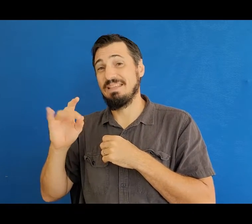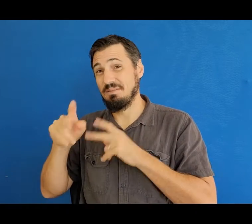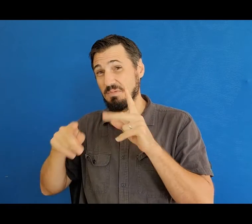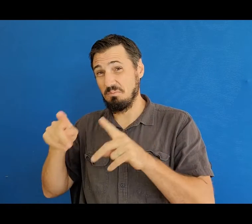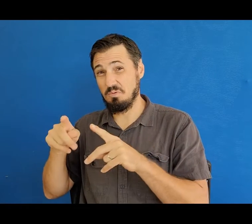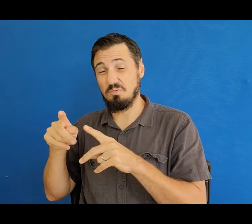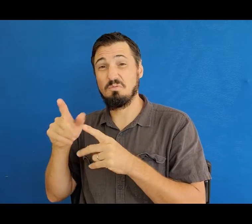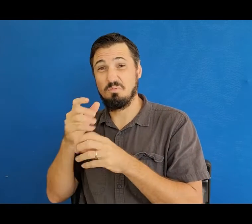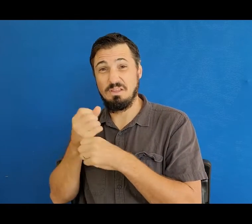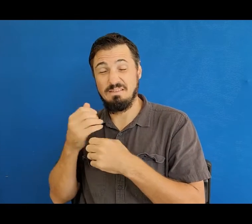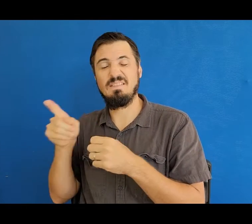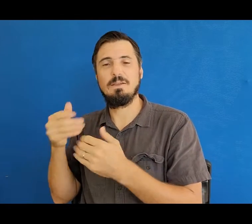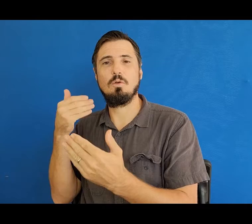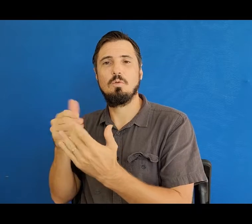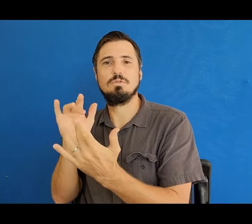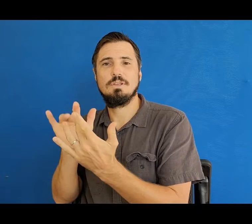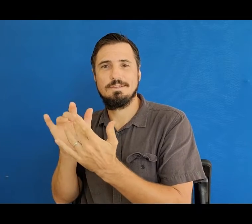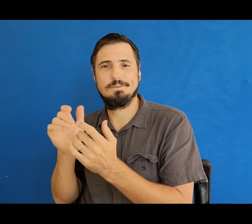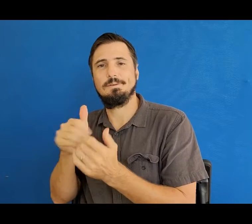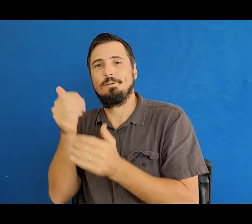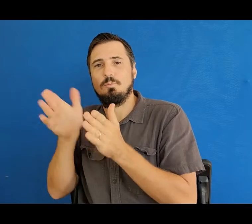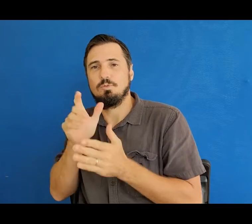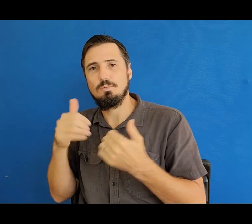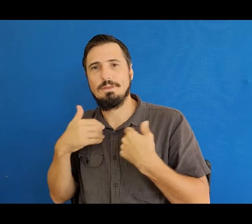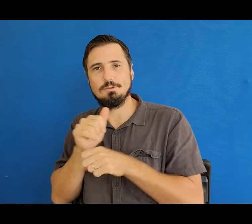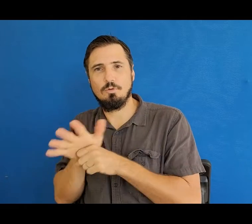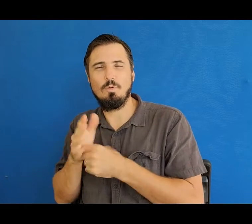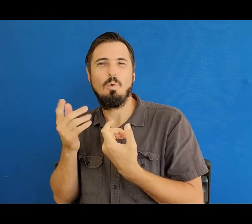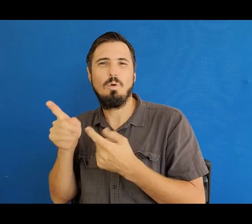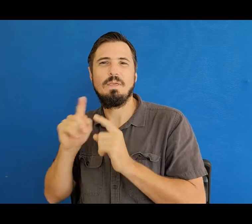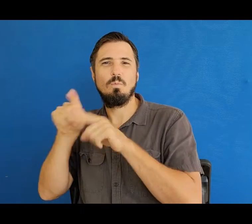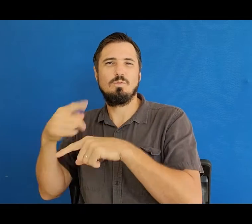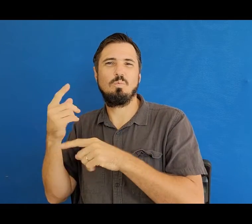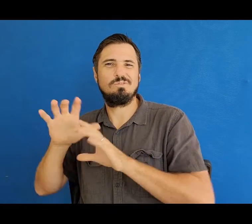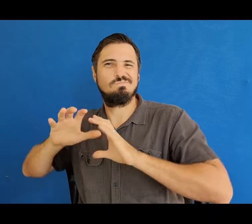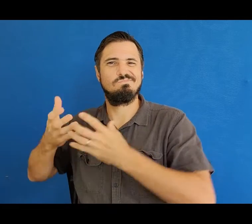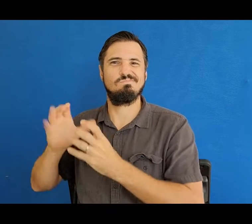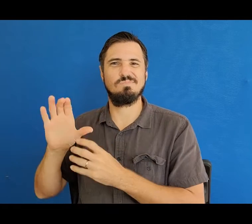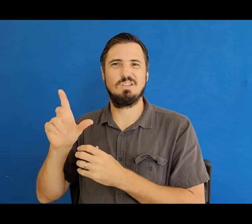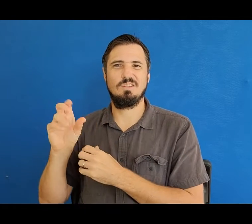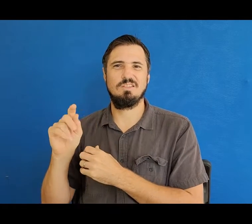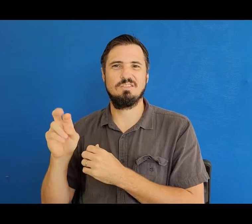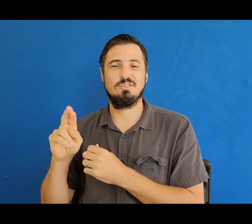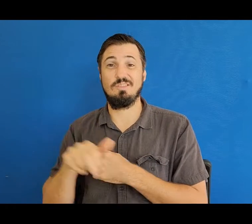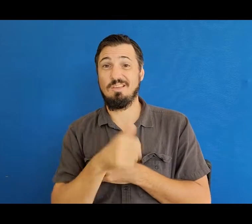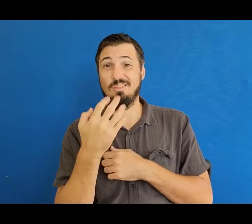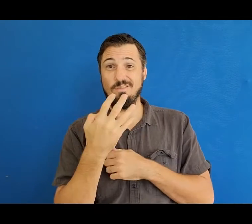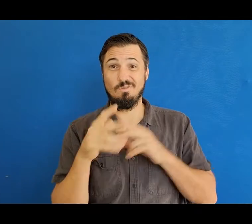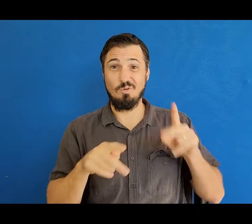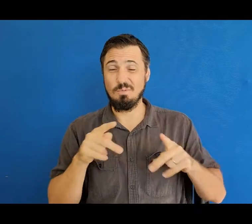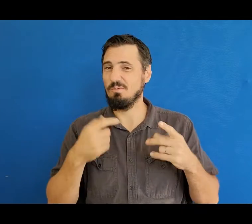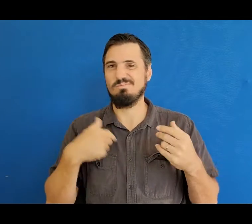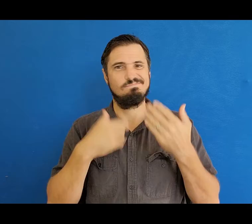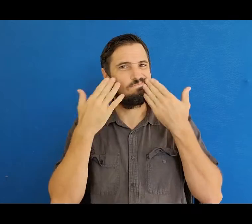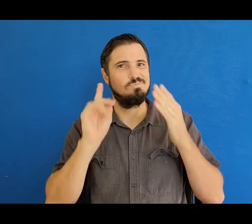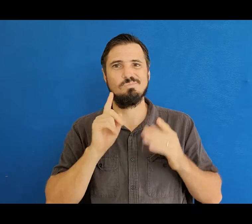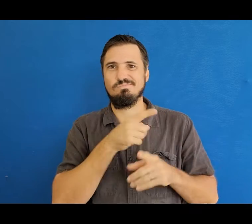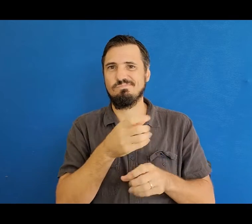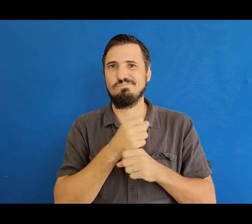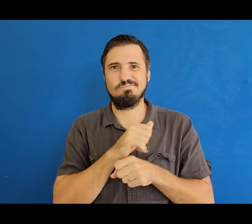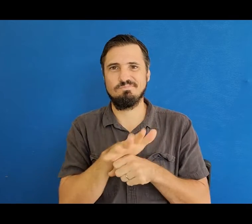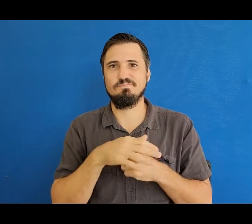infections are close contacts of a previously announced case or are tied to an active cluster. The remaining 4 cases have no known source of infection